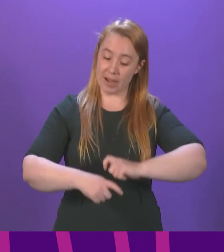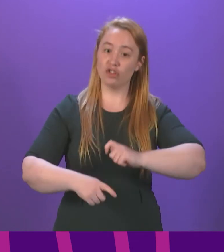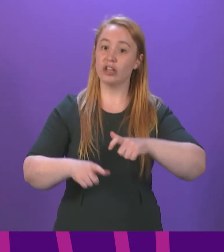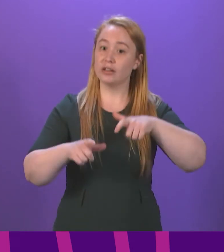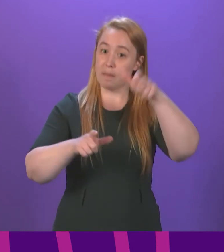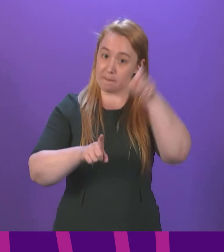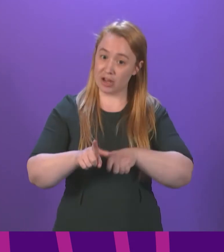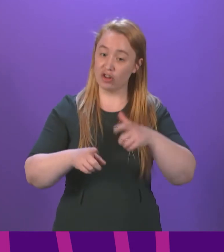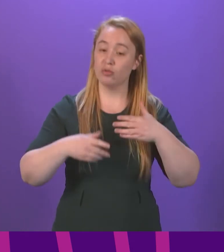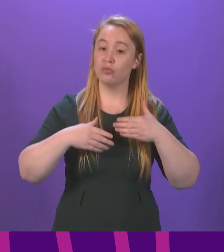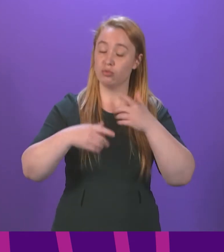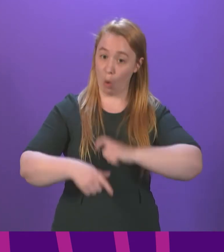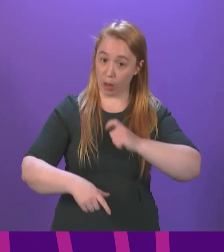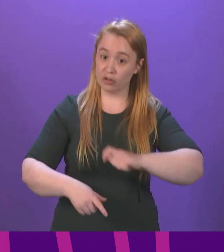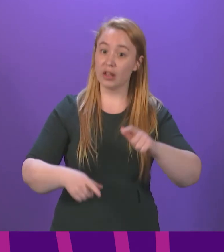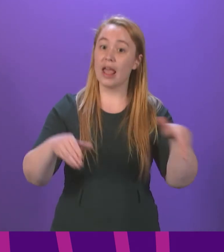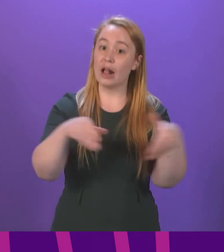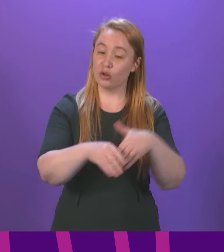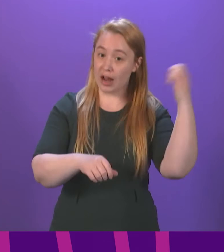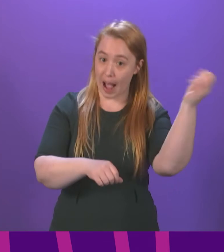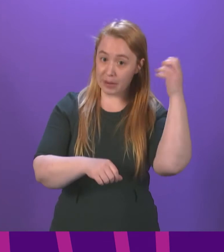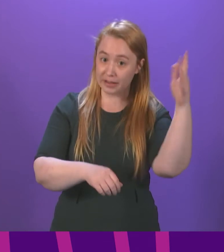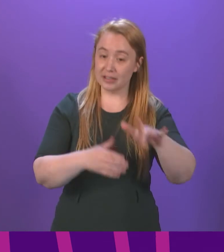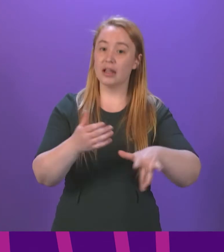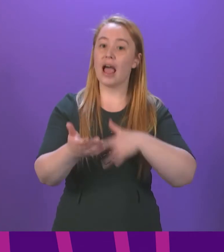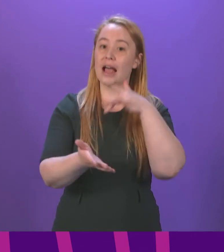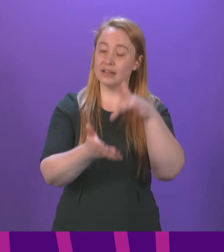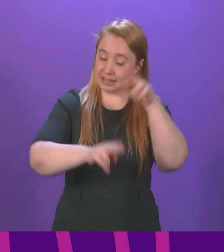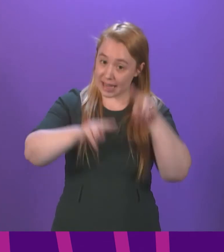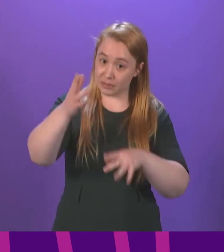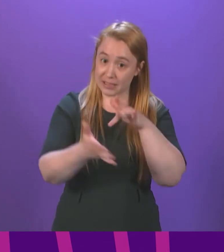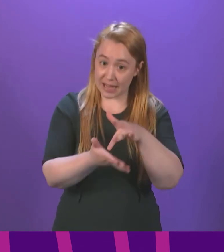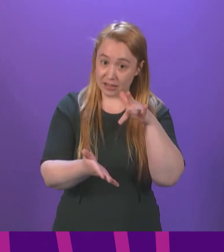in the Scottish Ambulance Service and in community-based Covid assessment centres, the healthcare professionals